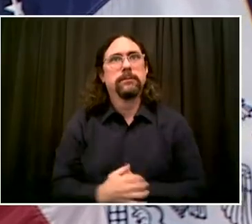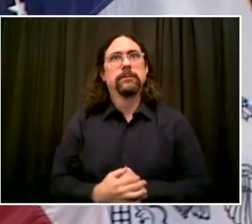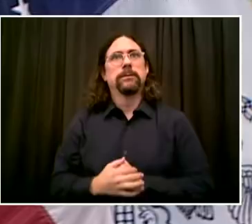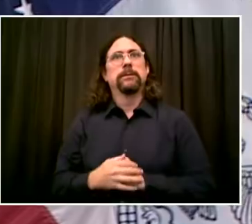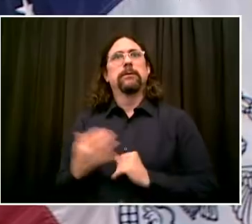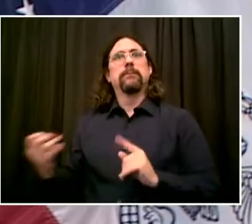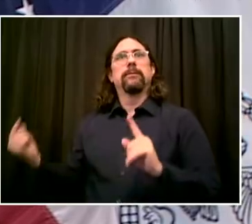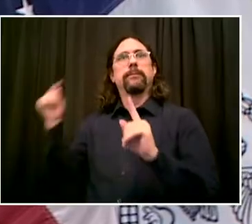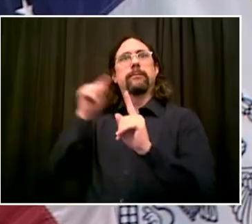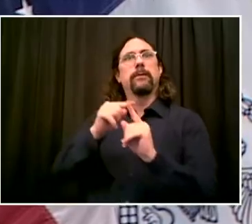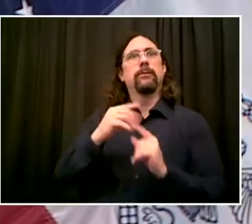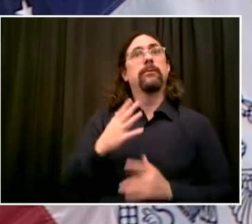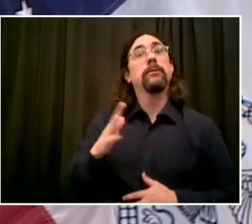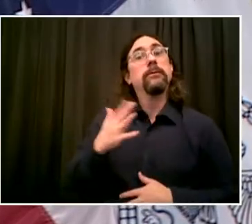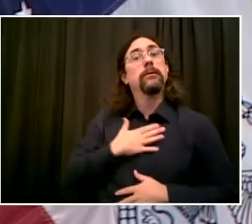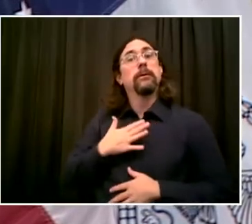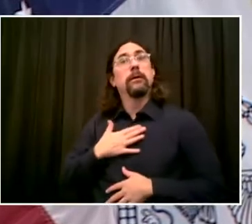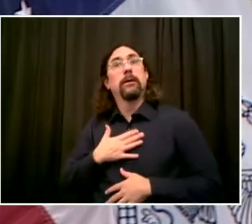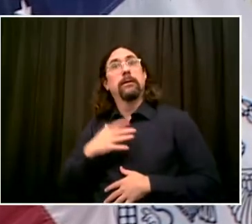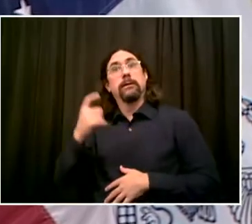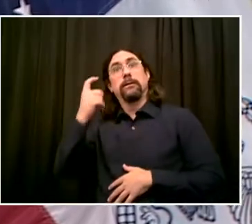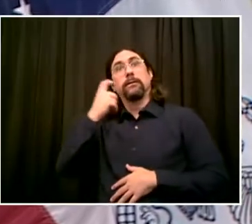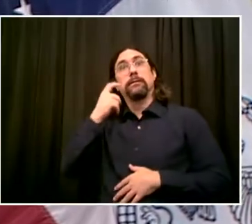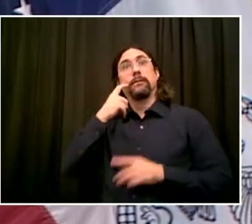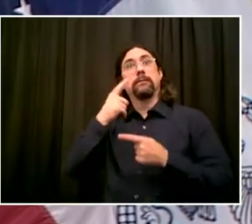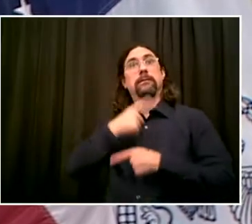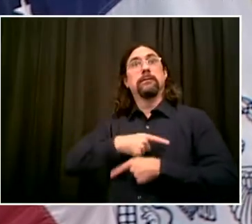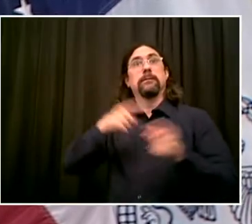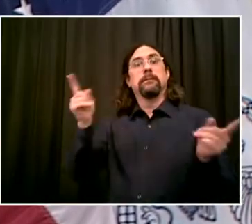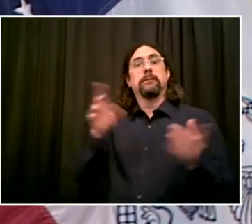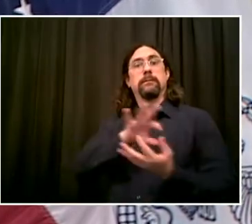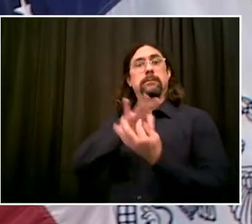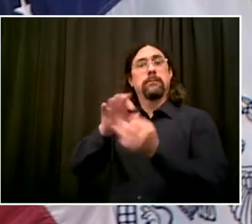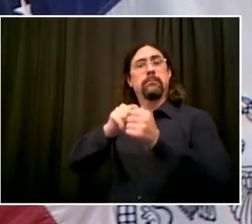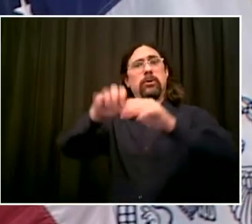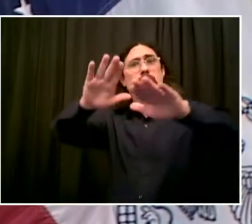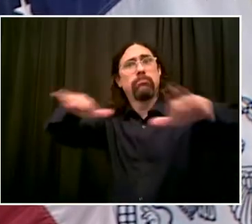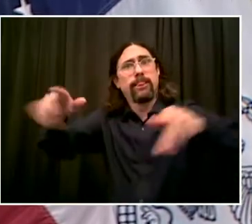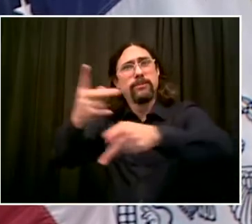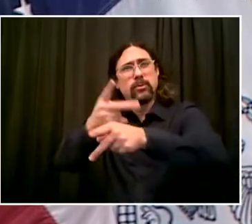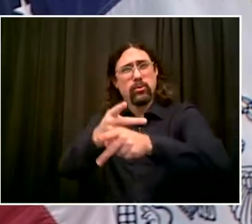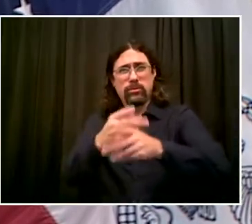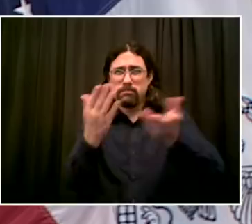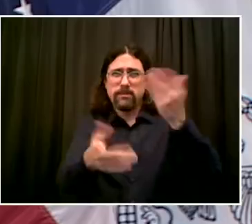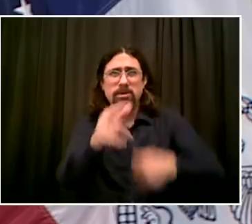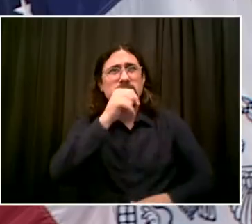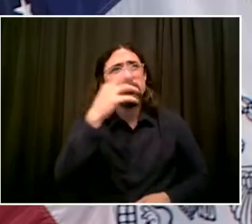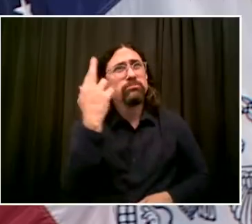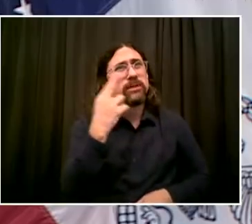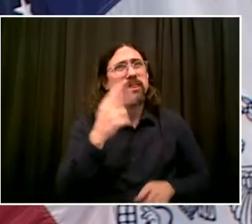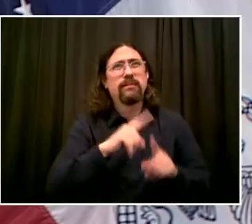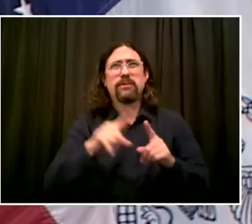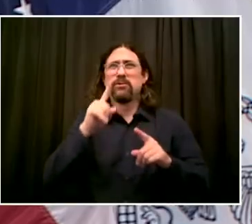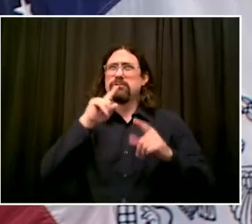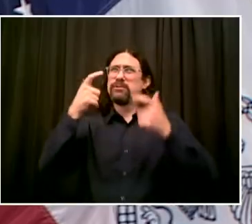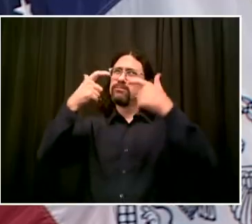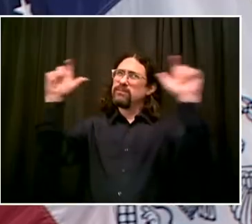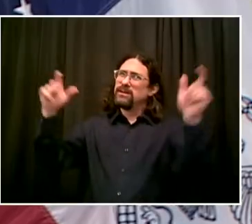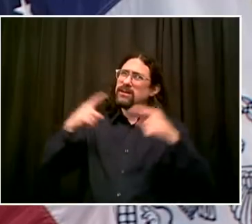I JUST WANT TO MAKE A IPONT ABTOU THE BIG ANNOUNCEMENT TODAY IN TERMS OFH CILCADRE .